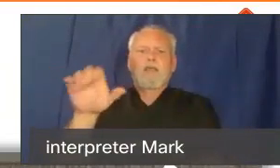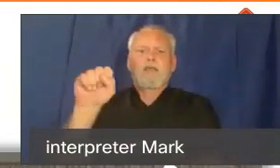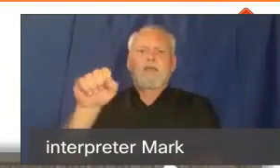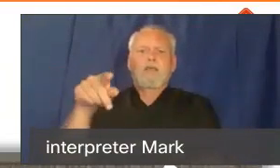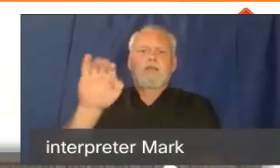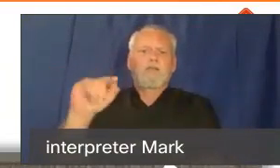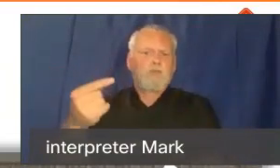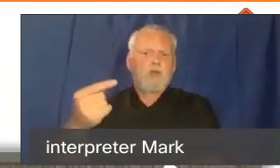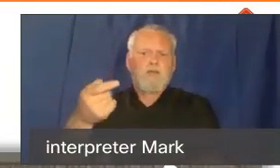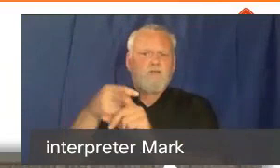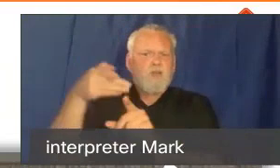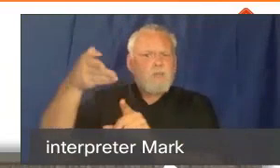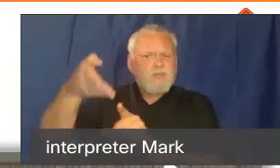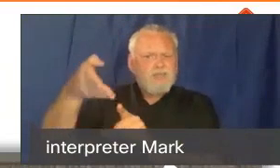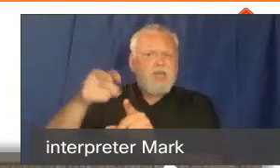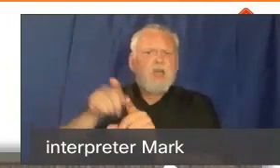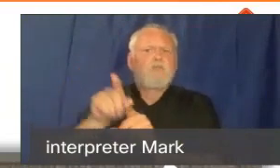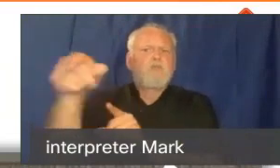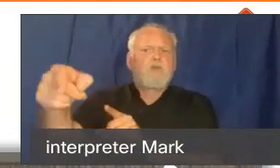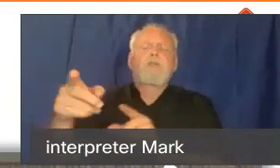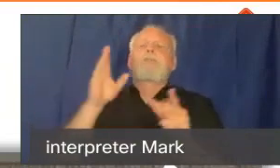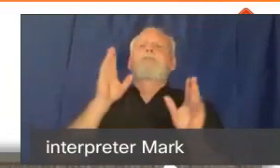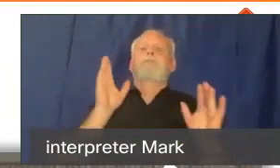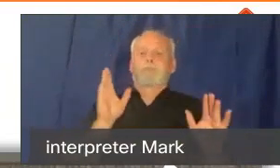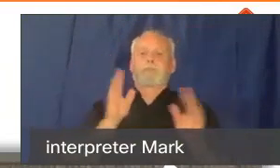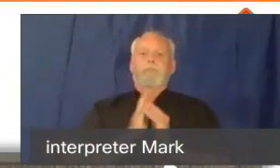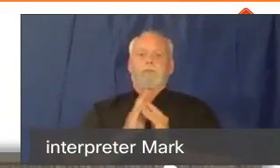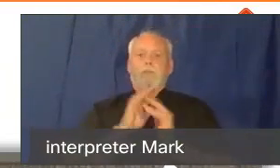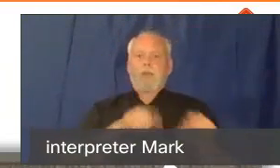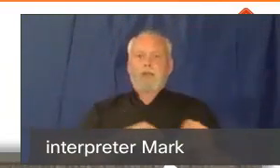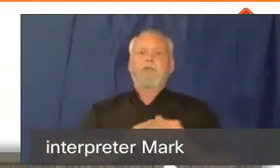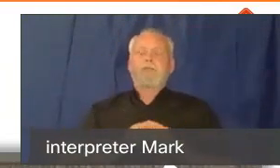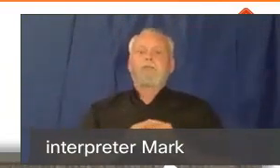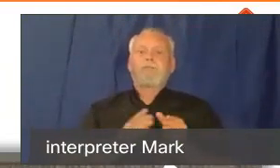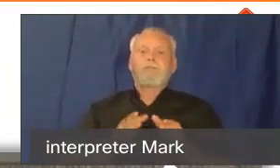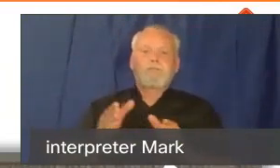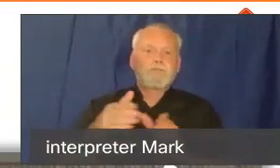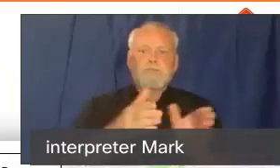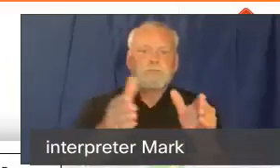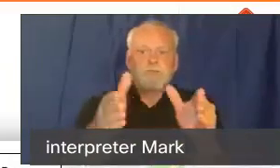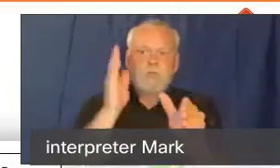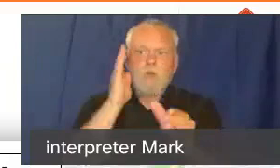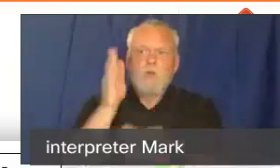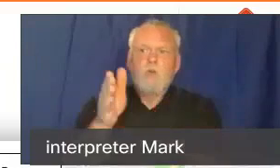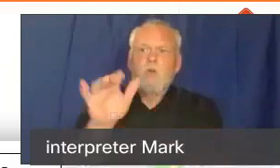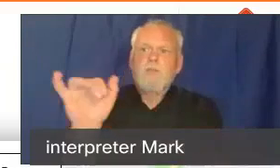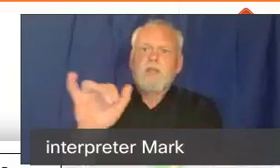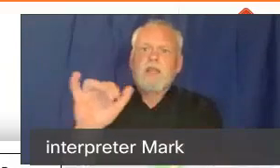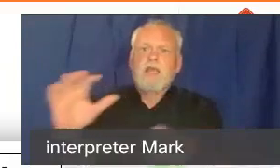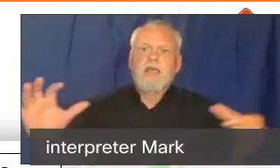So the trail would be going going to be a community as will be like a connection between.